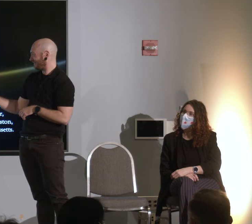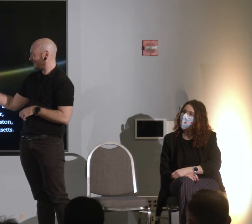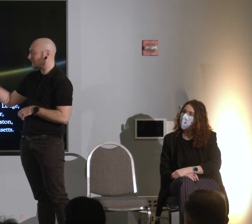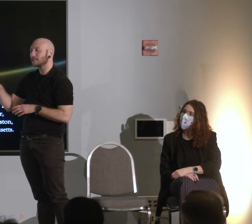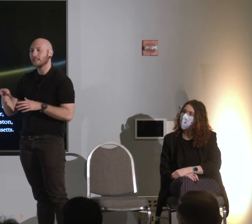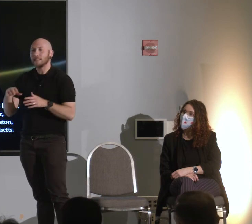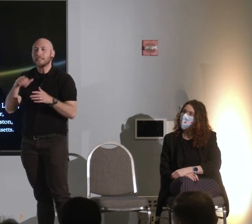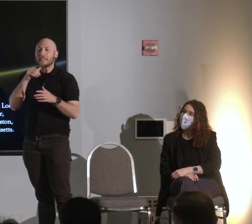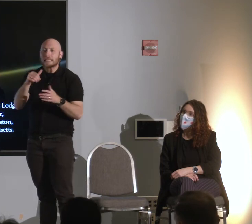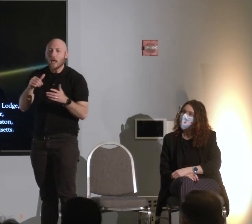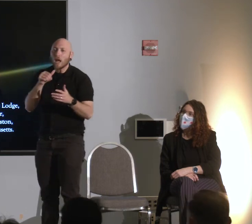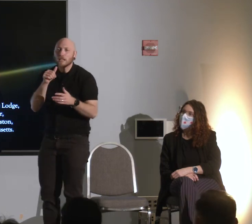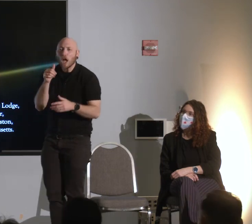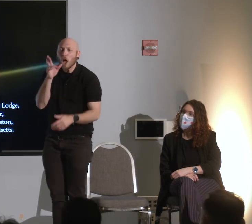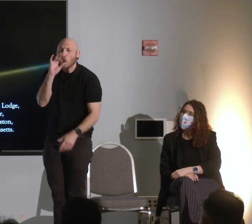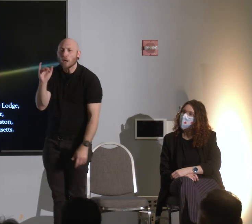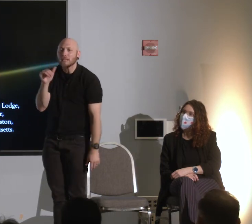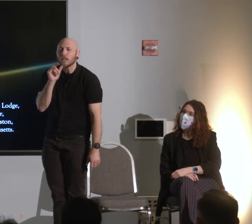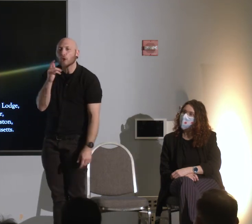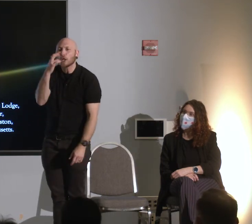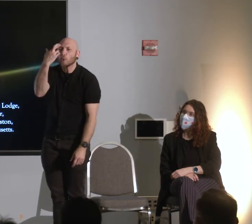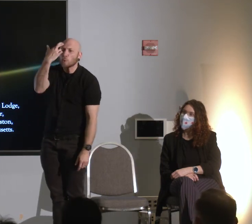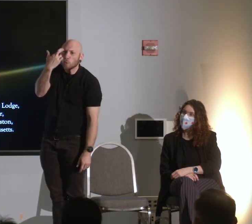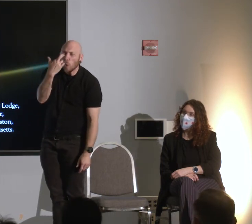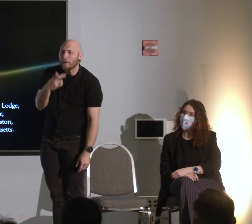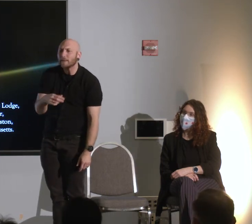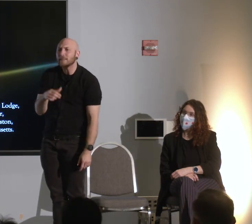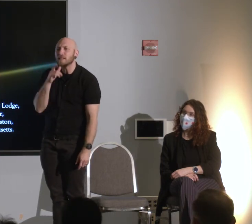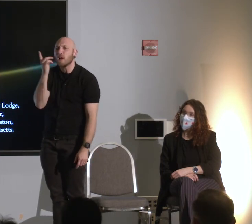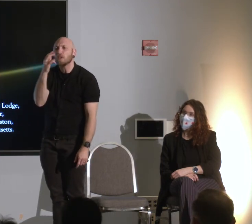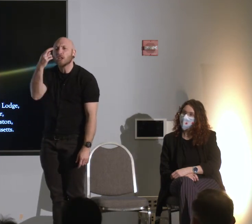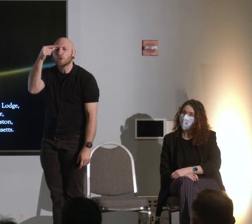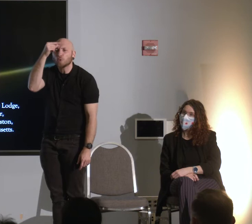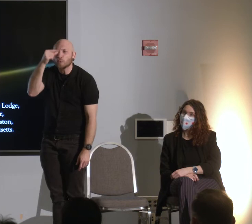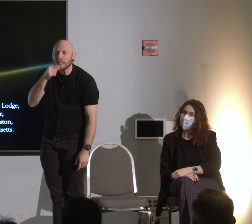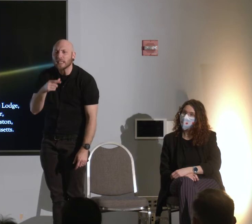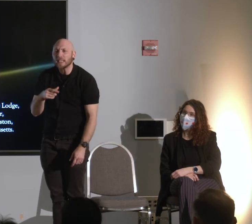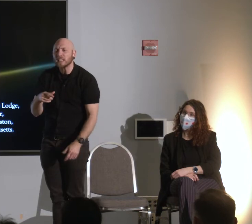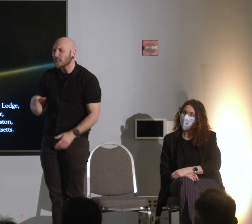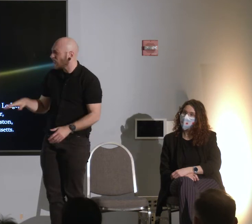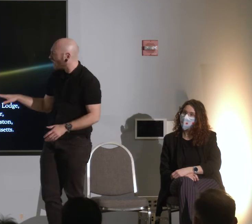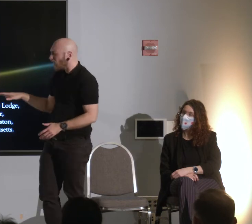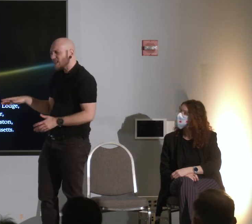There we go. Did not fit into a neat category. It's not truly vernacular, since no